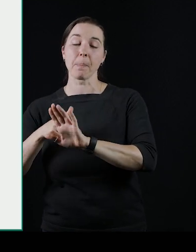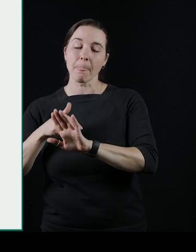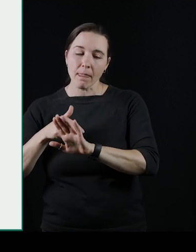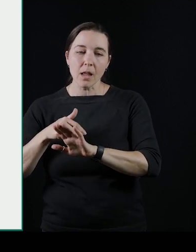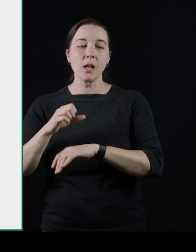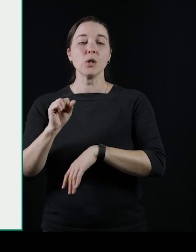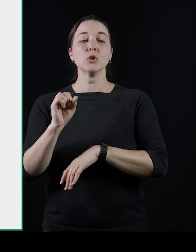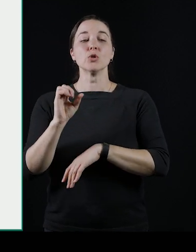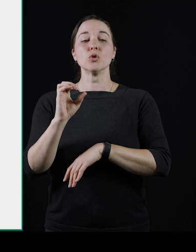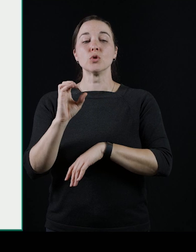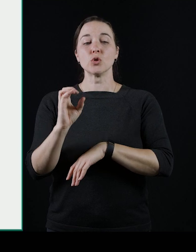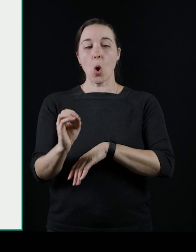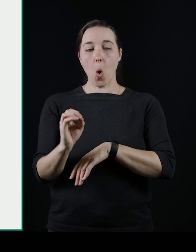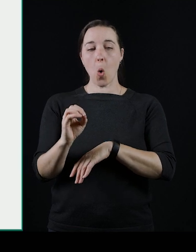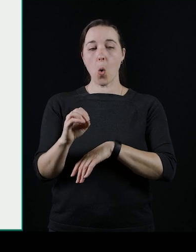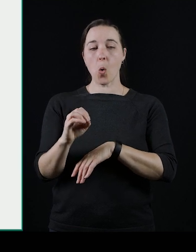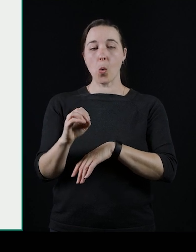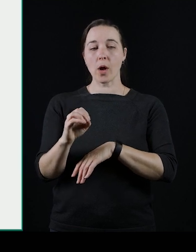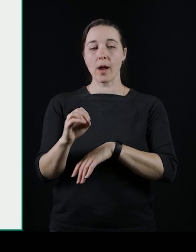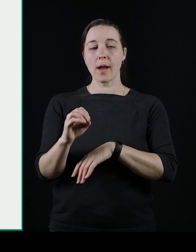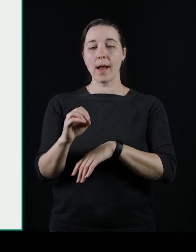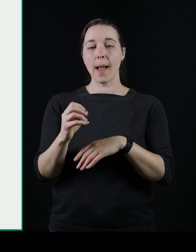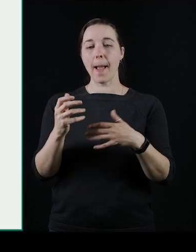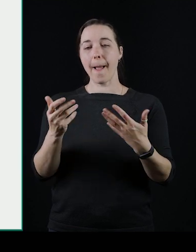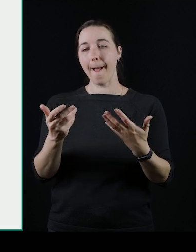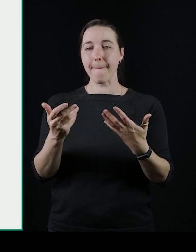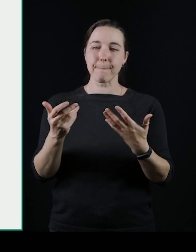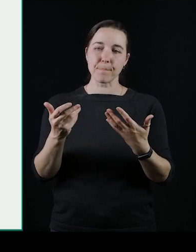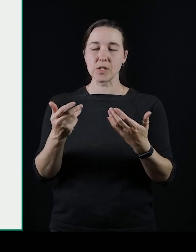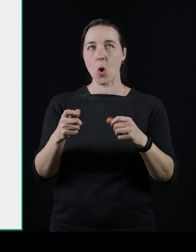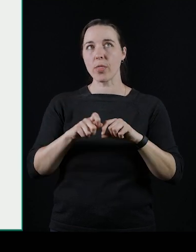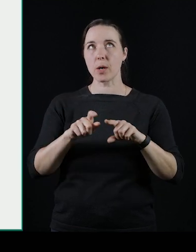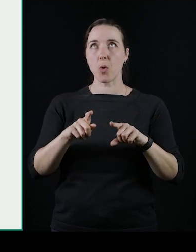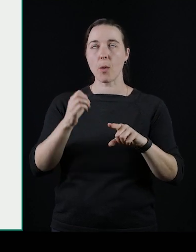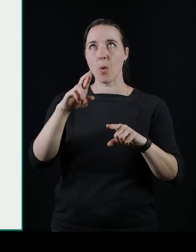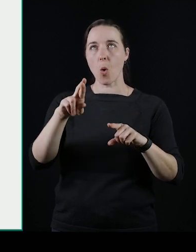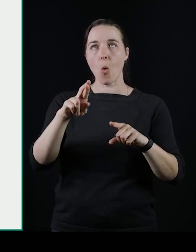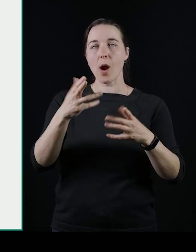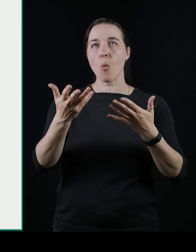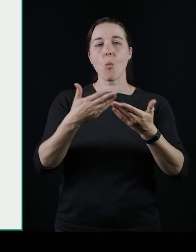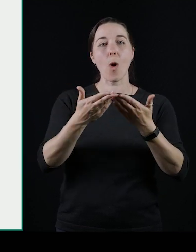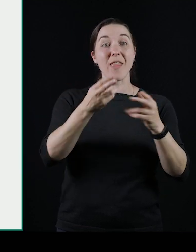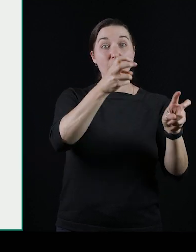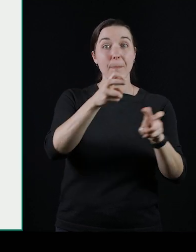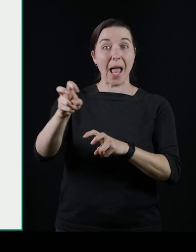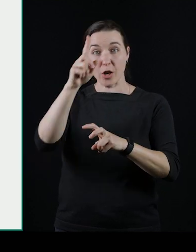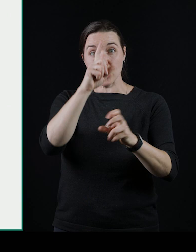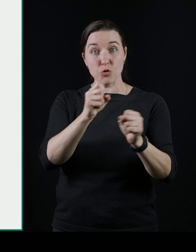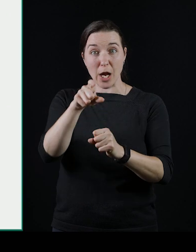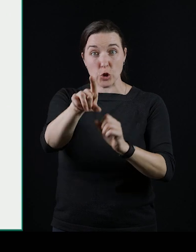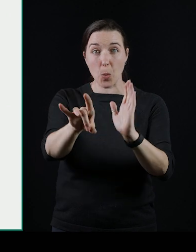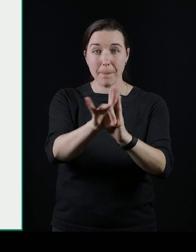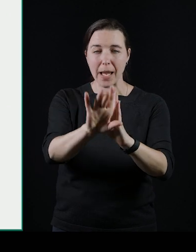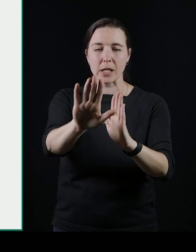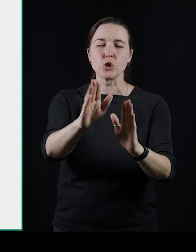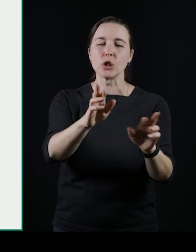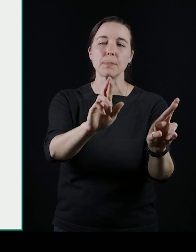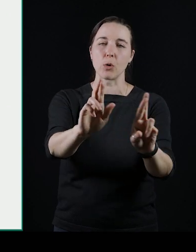So decide based on what the deployment or the migration strategy that you choose just be prepared for increased costs.